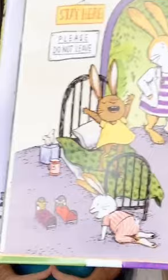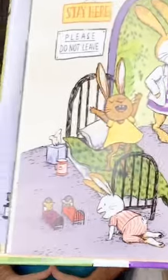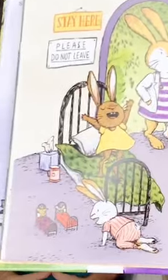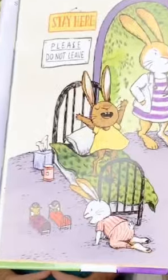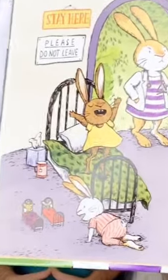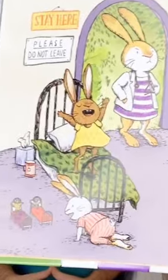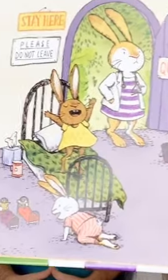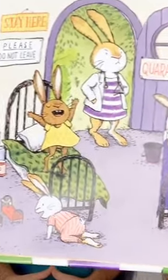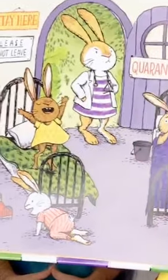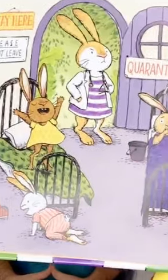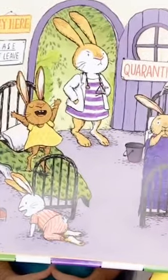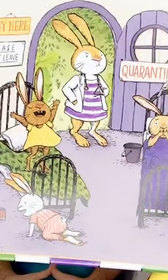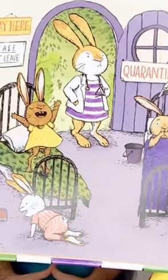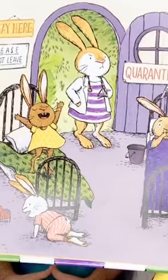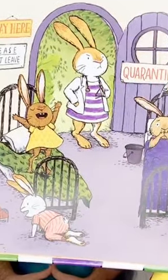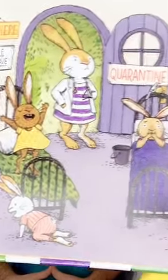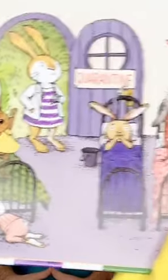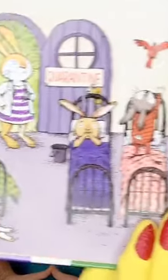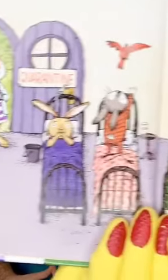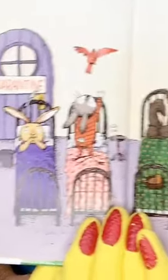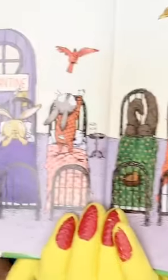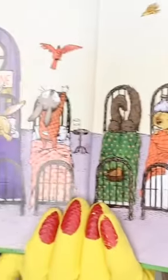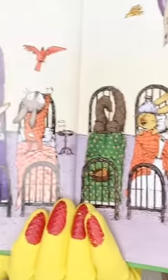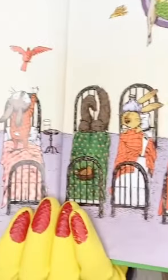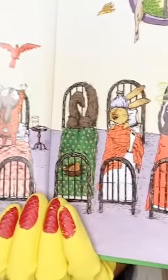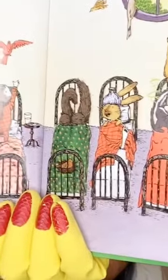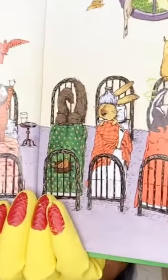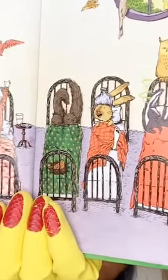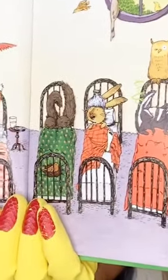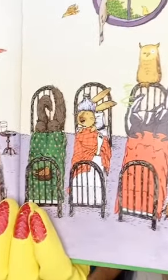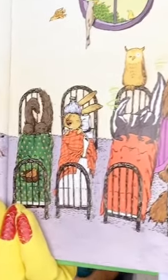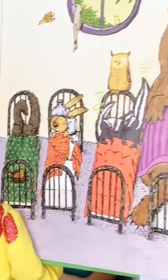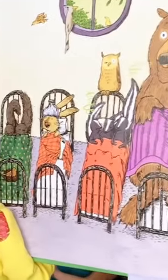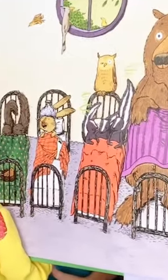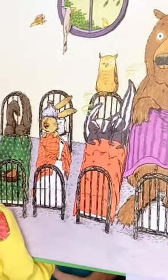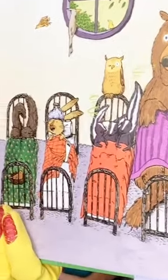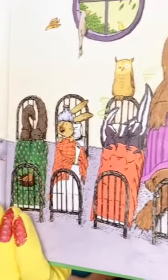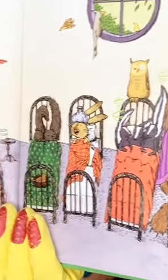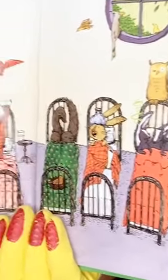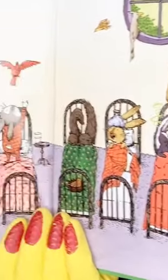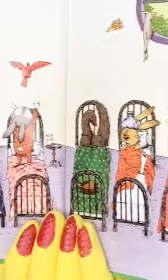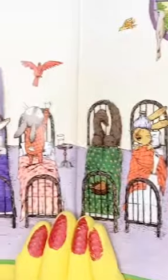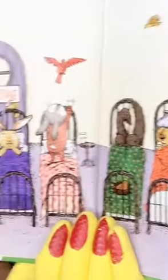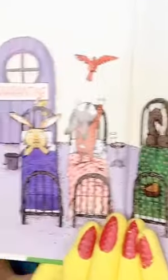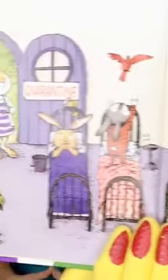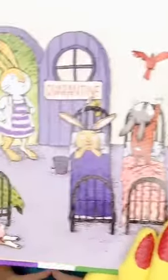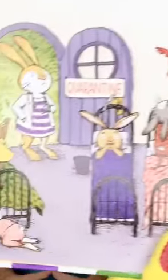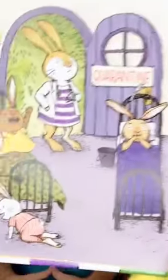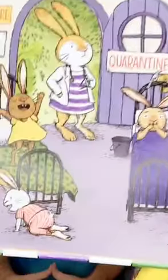else, so that the the sickness doesn't spread. So there you have it. Everybody is in quarantine.